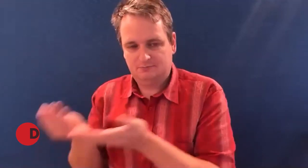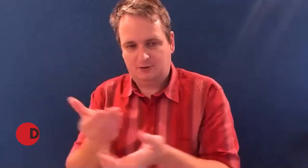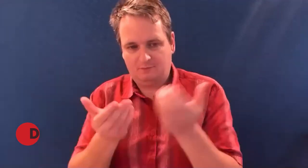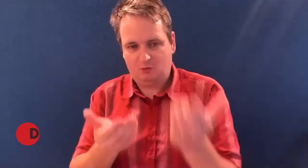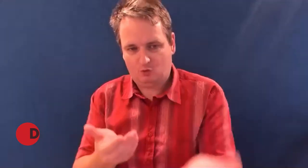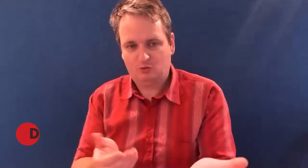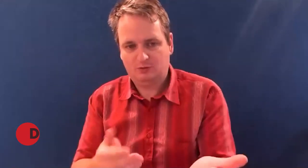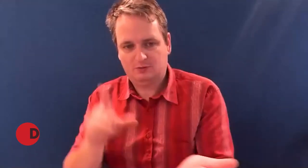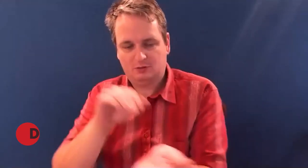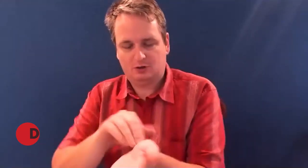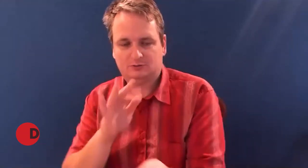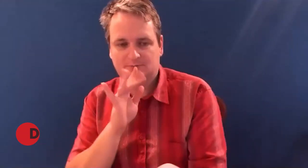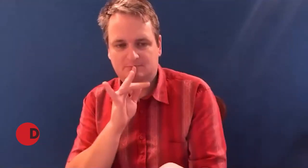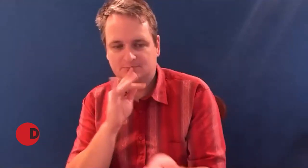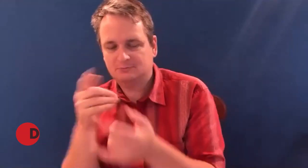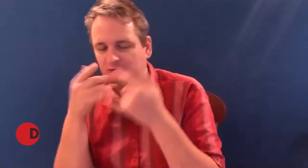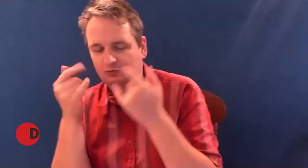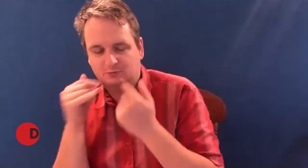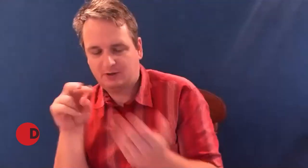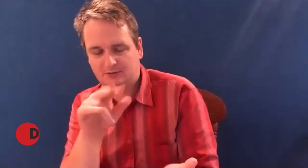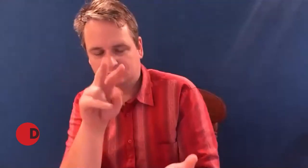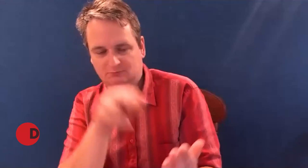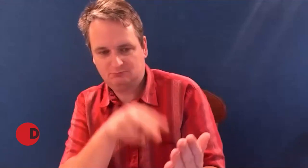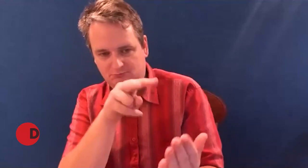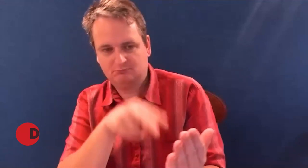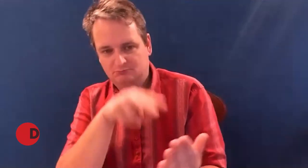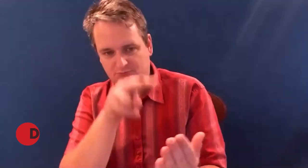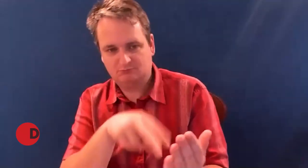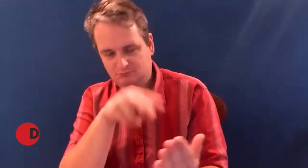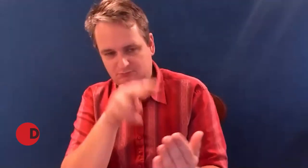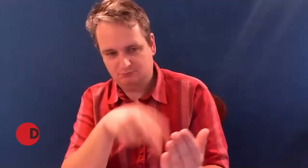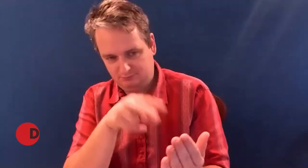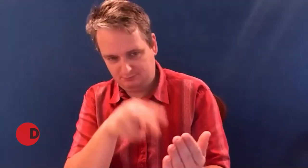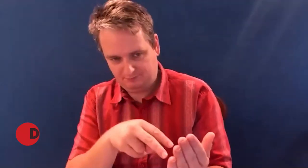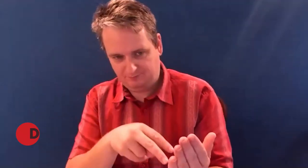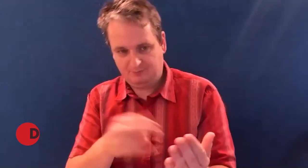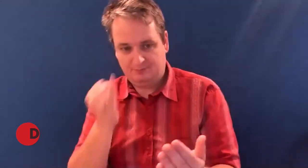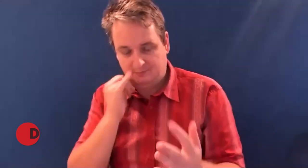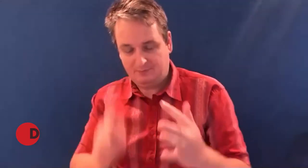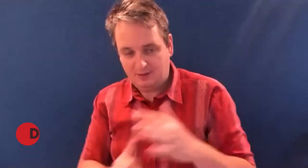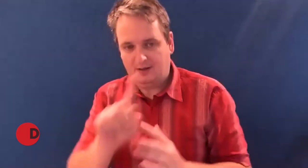I set up a mobile for the doctor to speak while I read the text display.